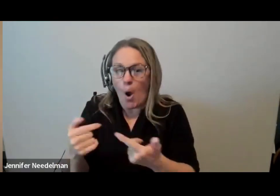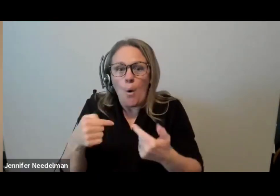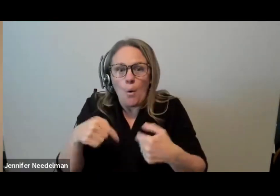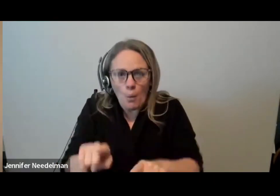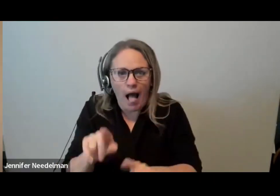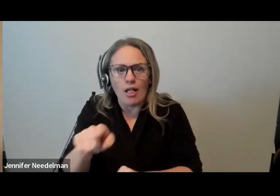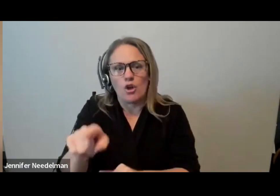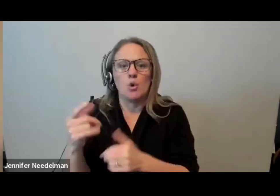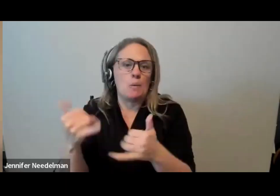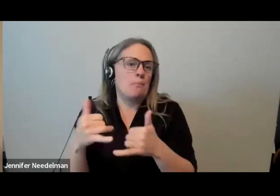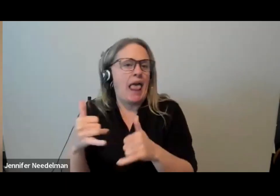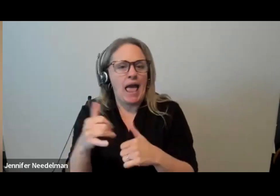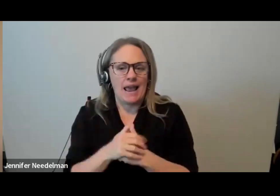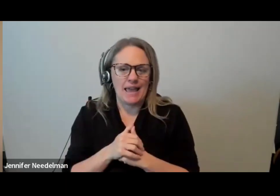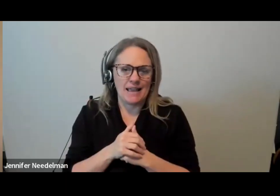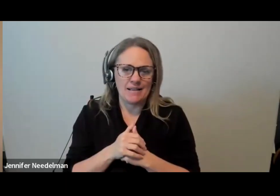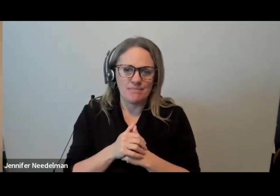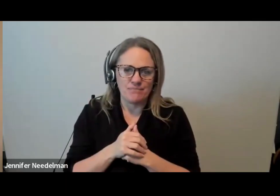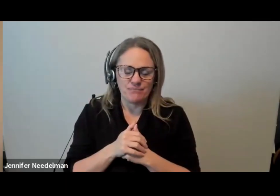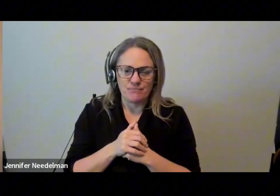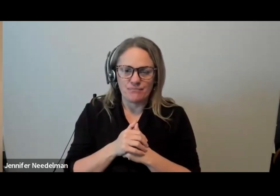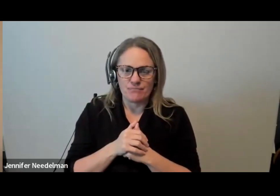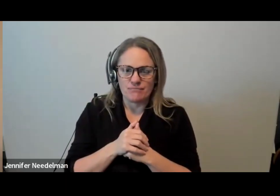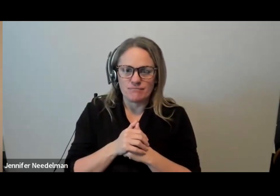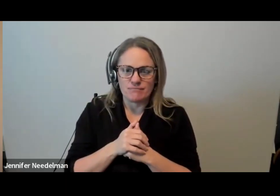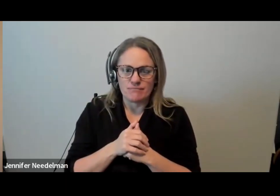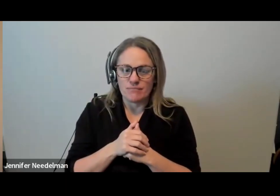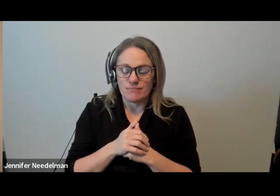of the mechanics in that initial 30 minutes.